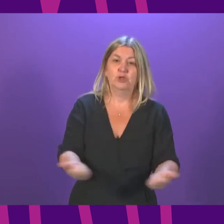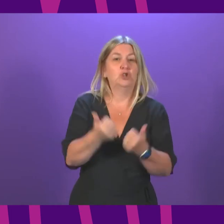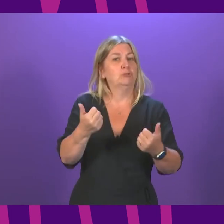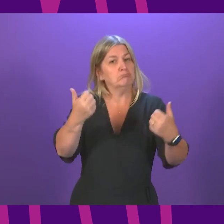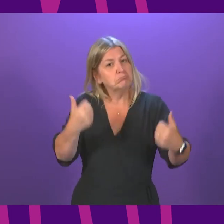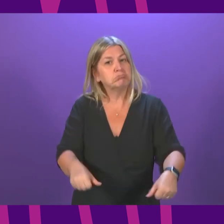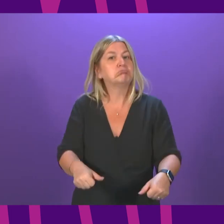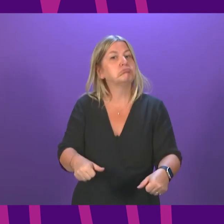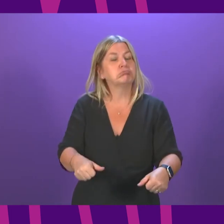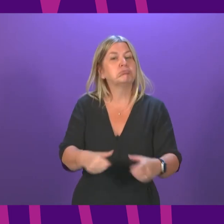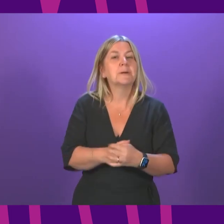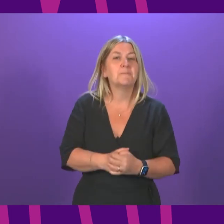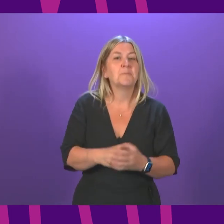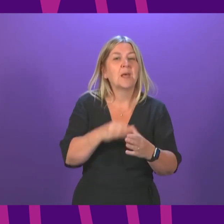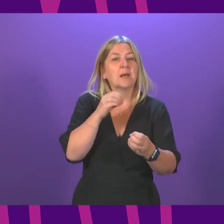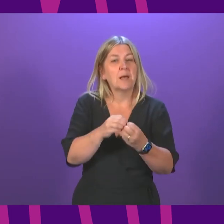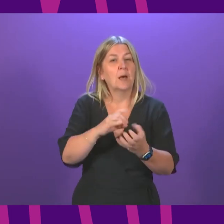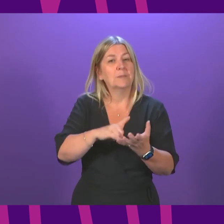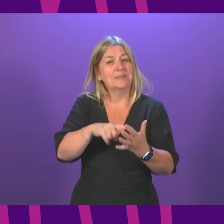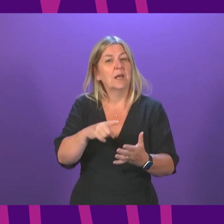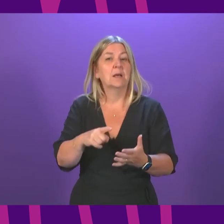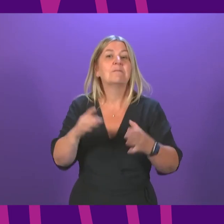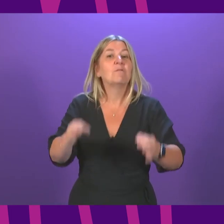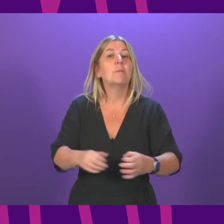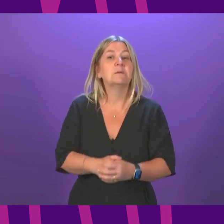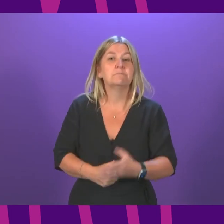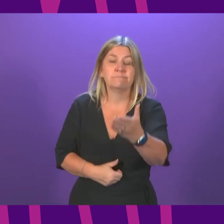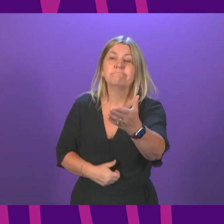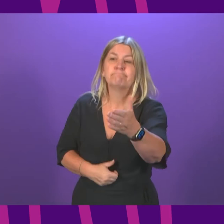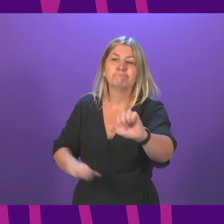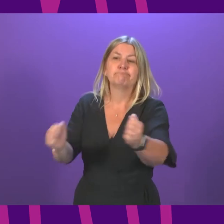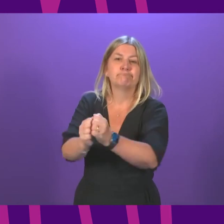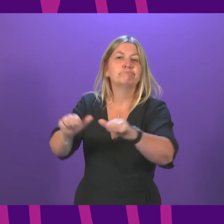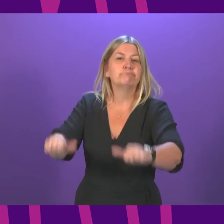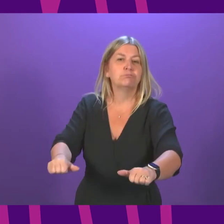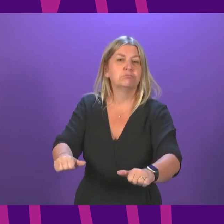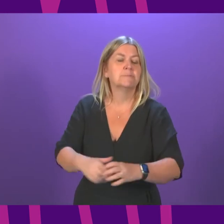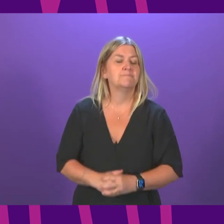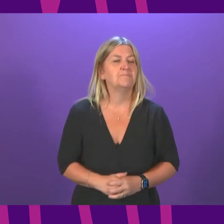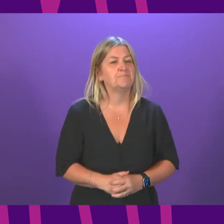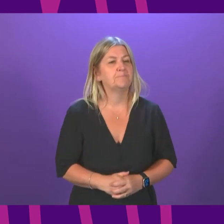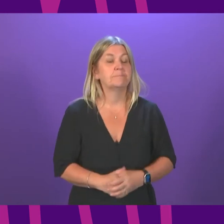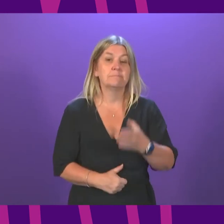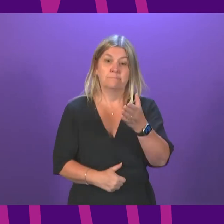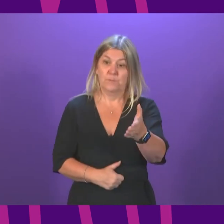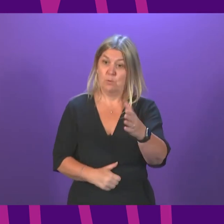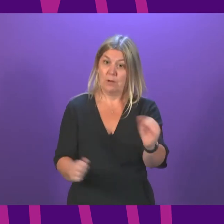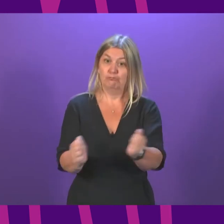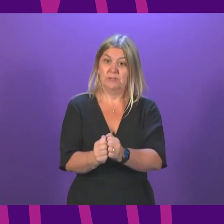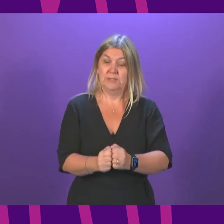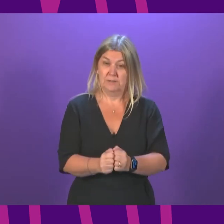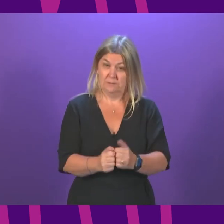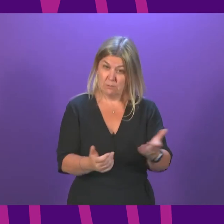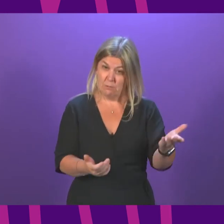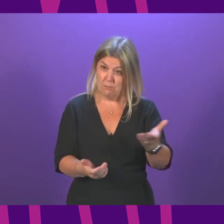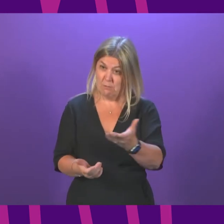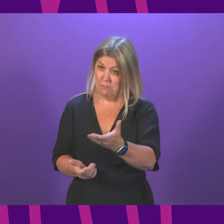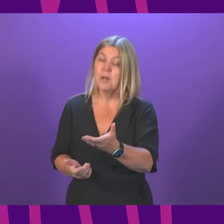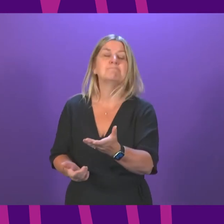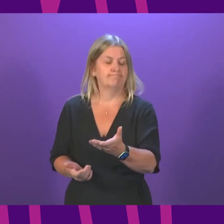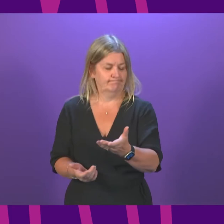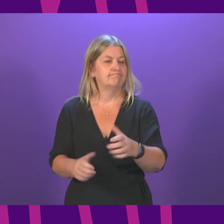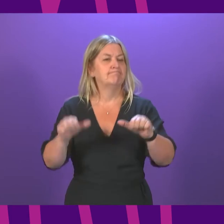support them.